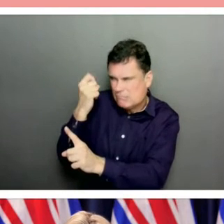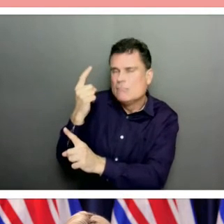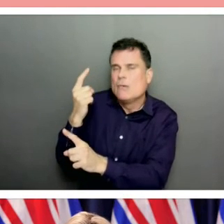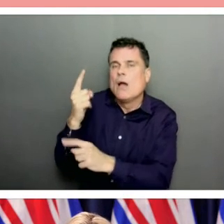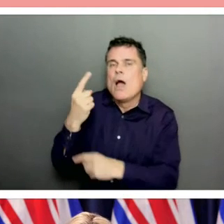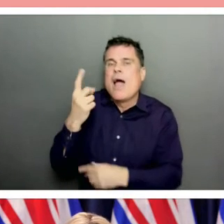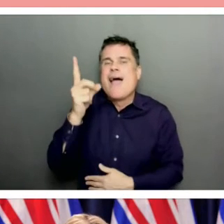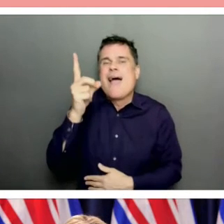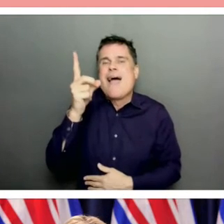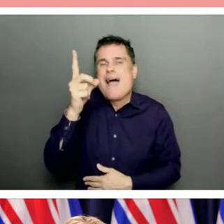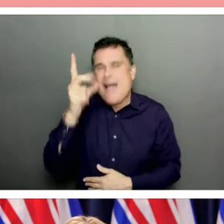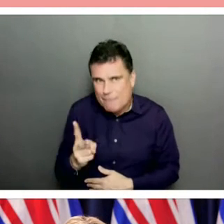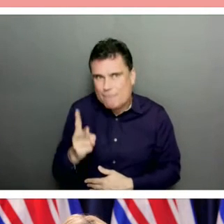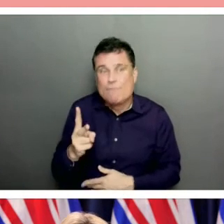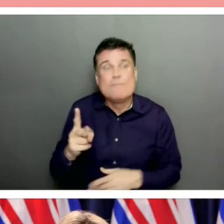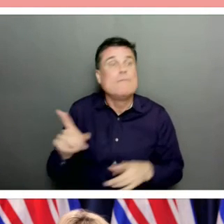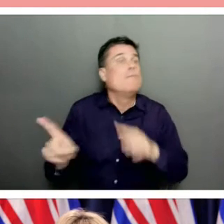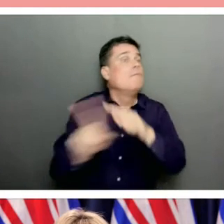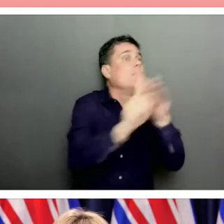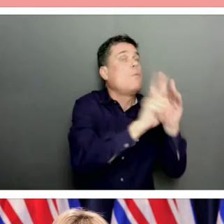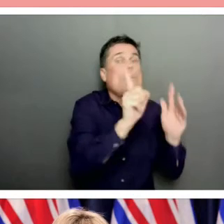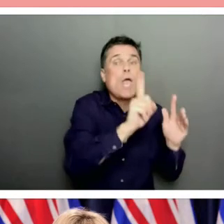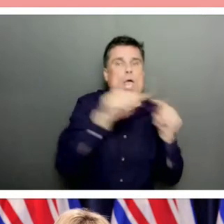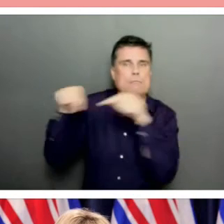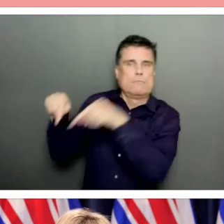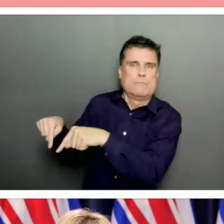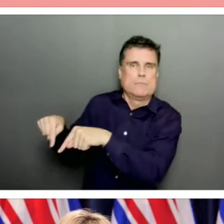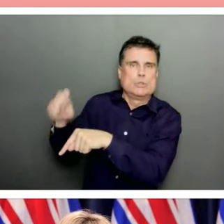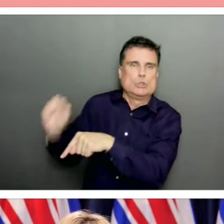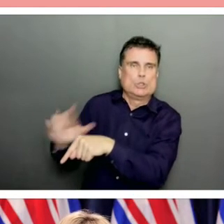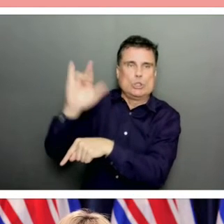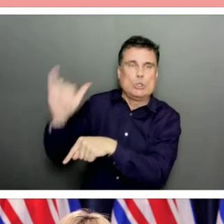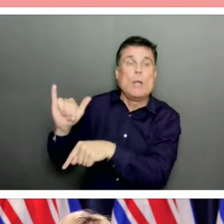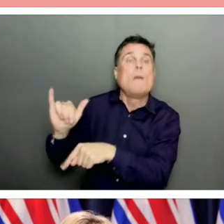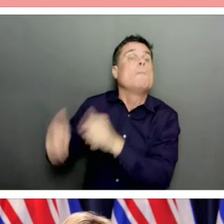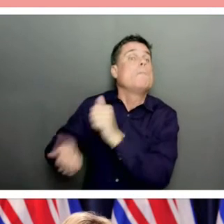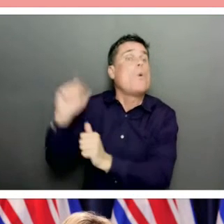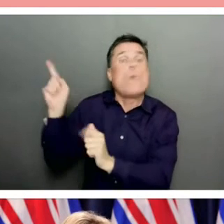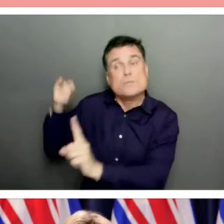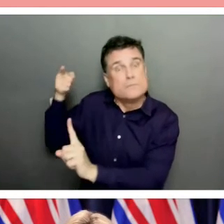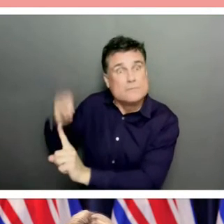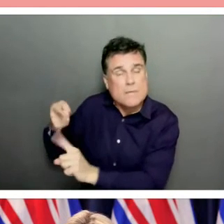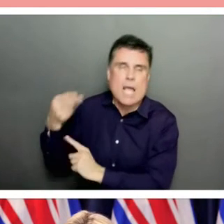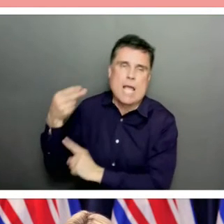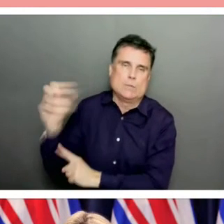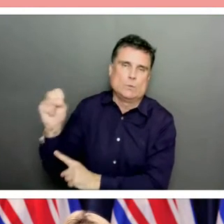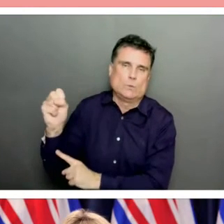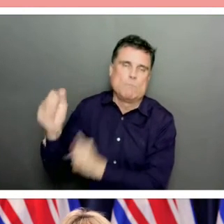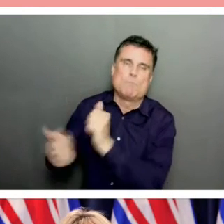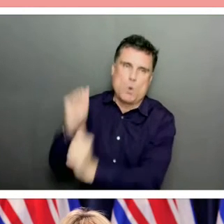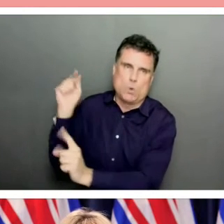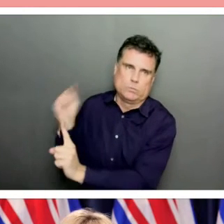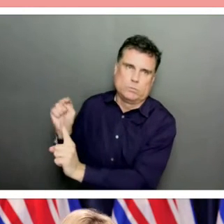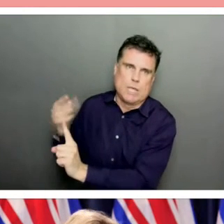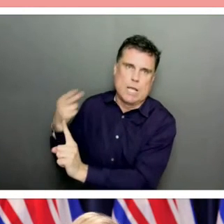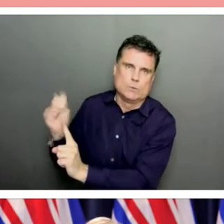That gives us a little bit of an understanding of what's happening in terms of the risk in our school